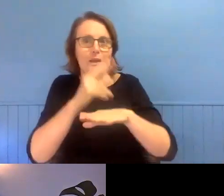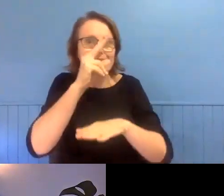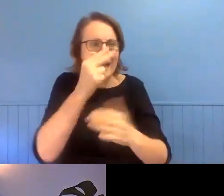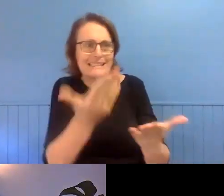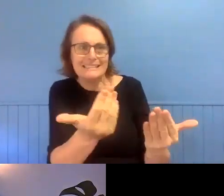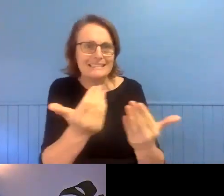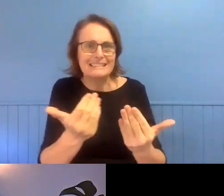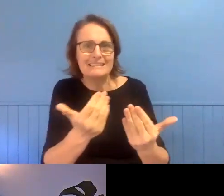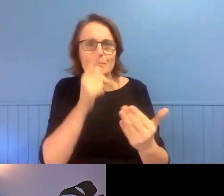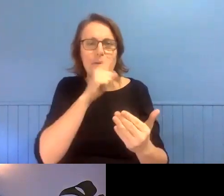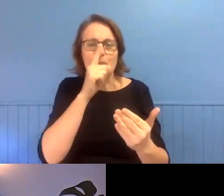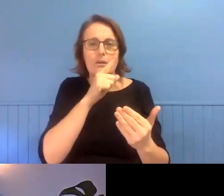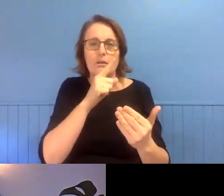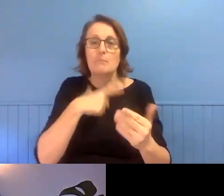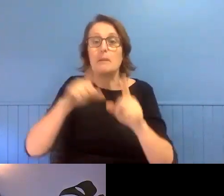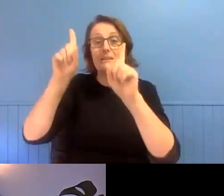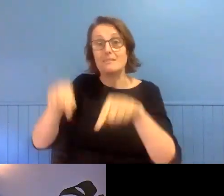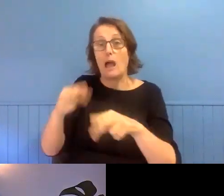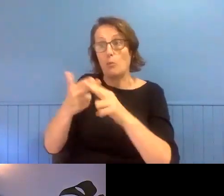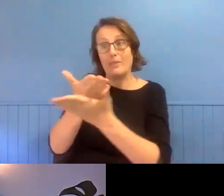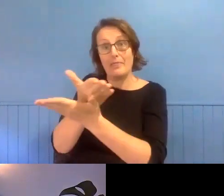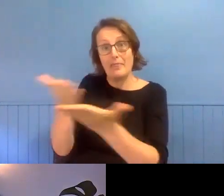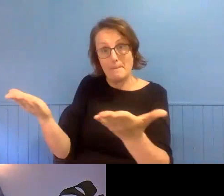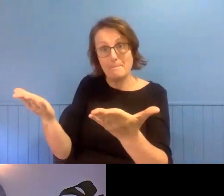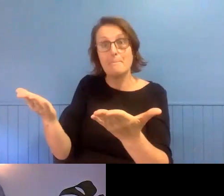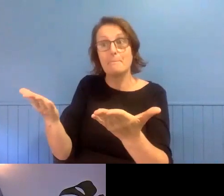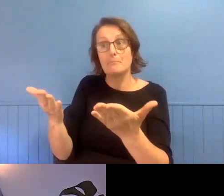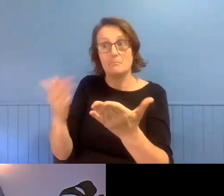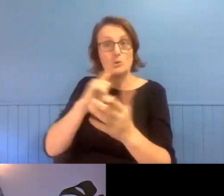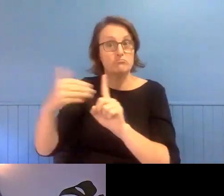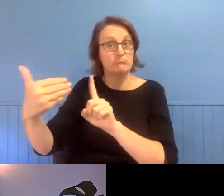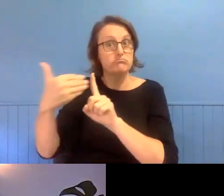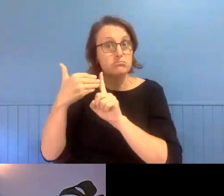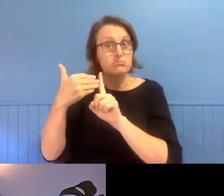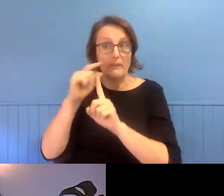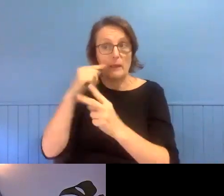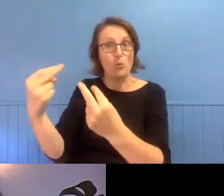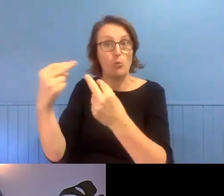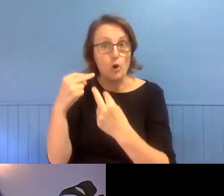what comes of it. So obviously if you've got a database or a social